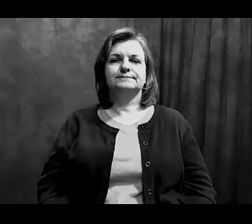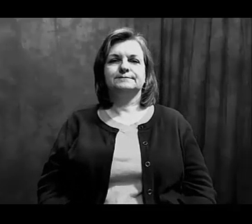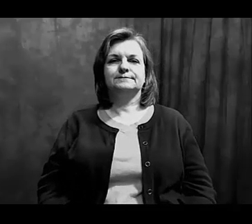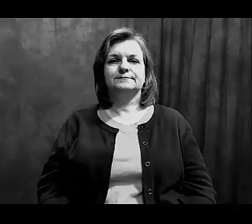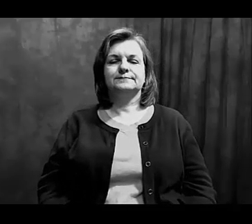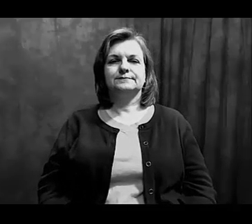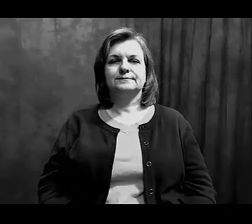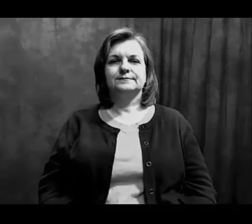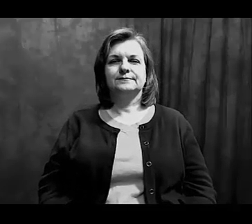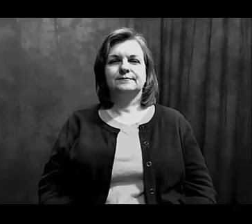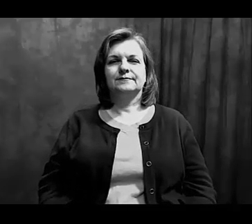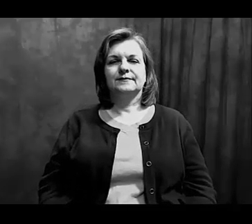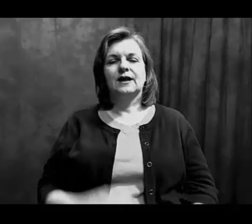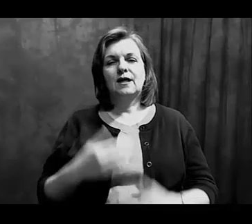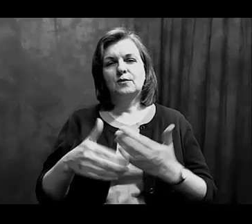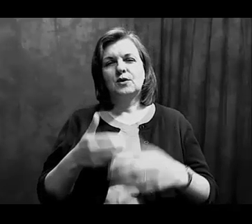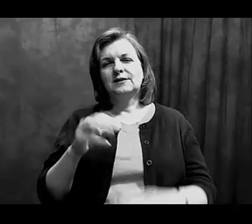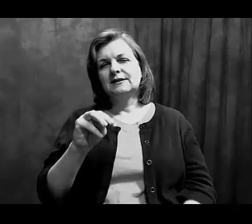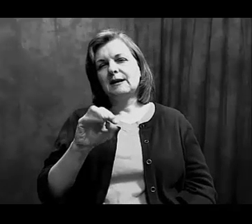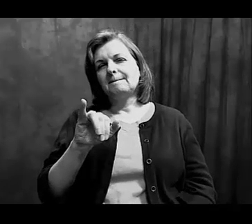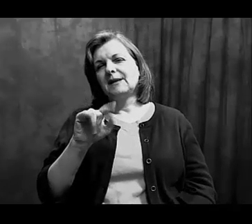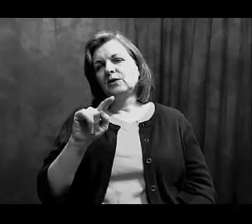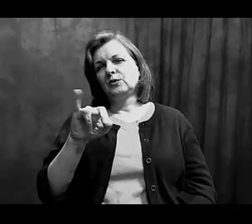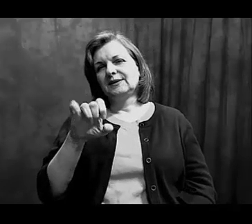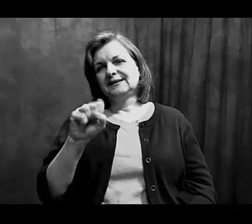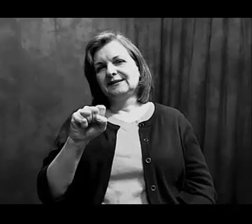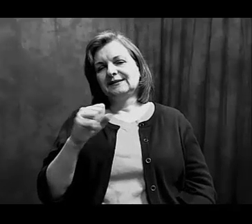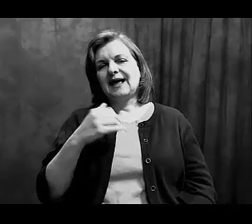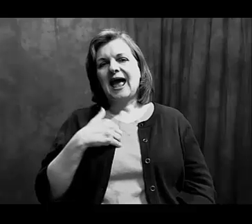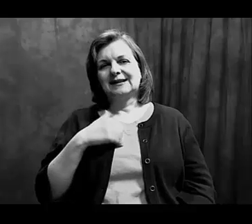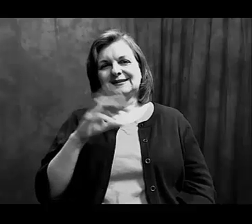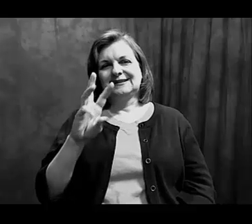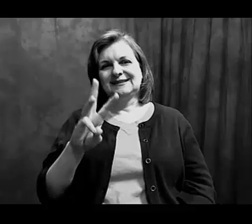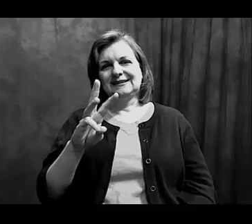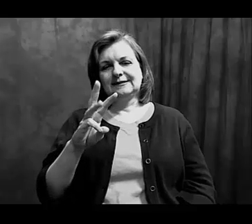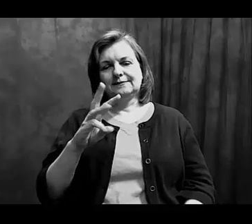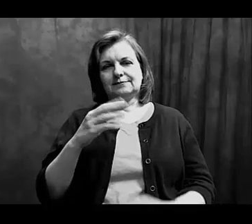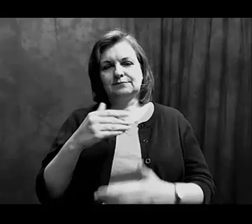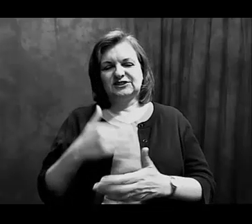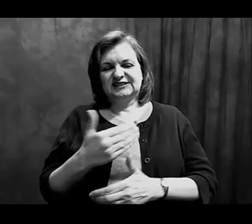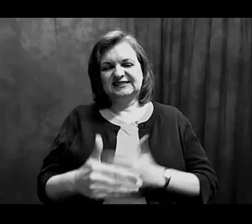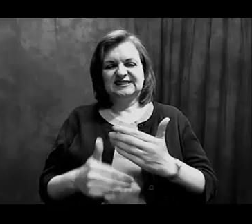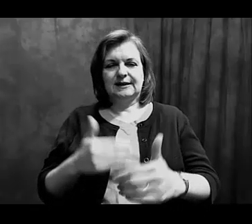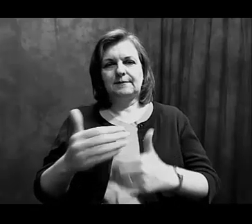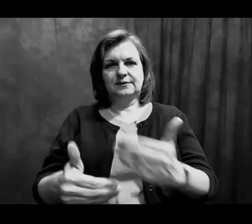mitosis has six major stages that we're going to look at